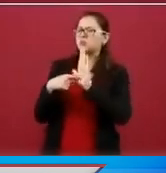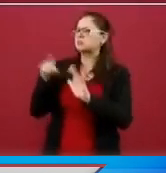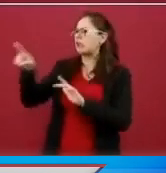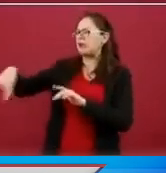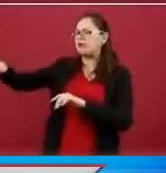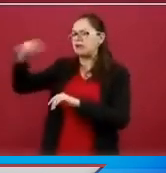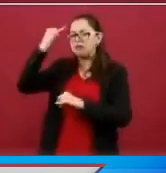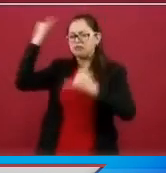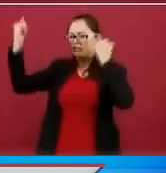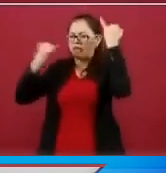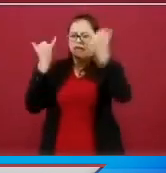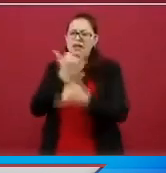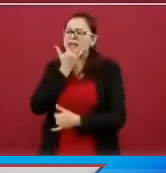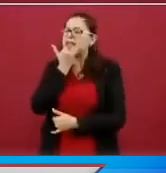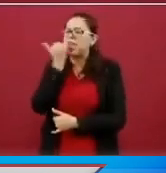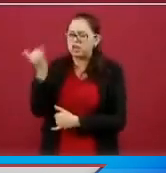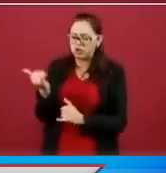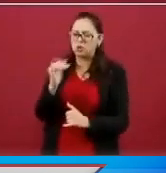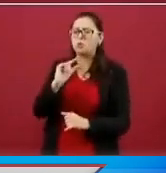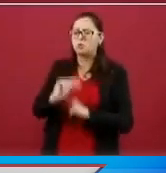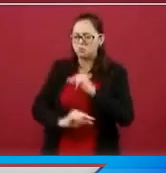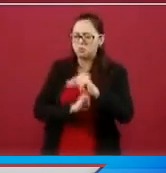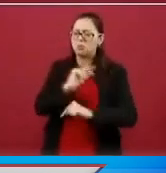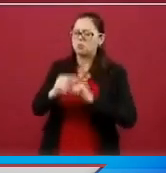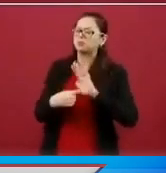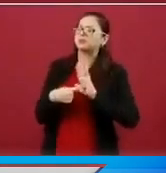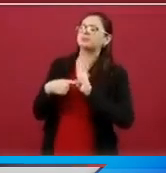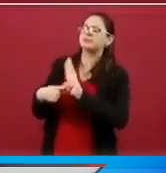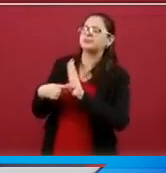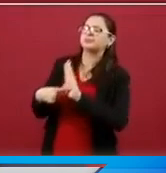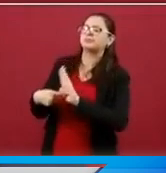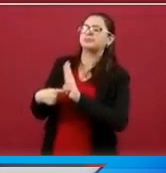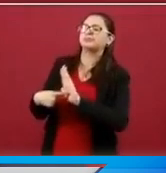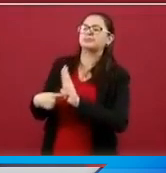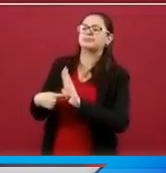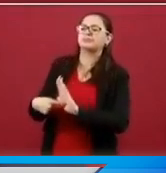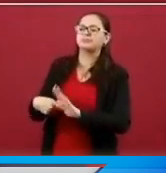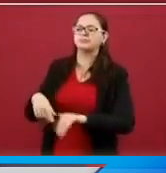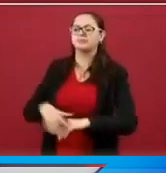and for Latin America with more than 5,000 million dollars to combat the phenomenon of migration